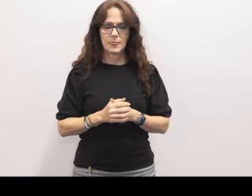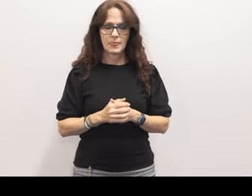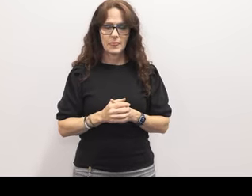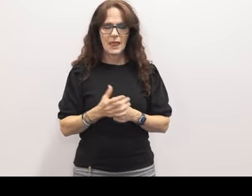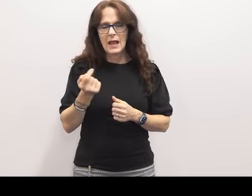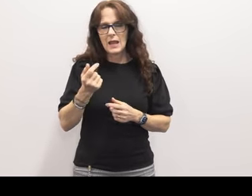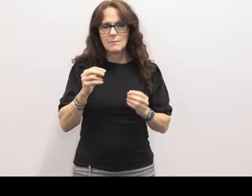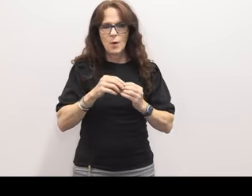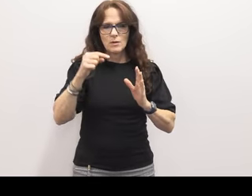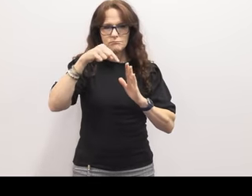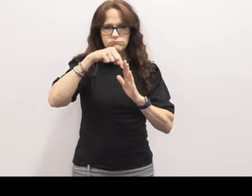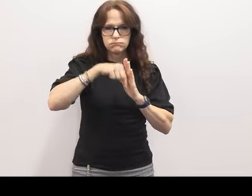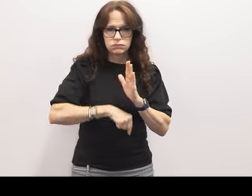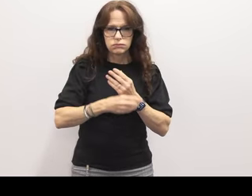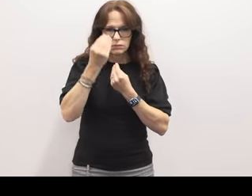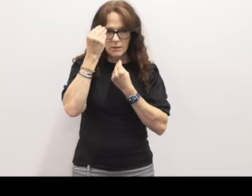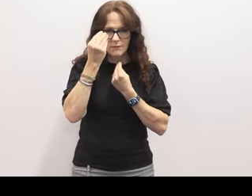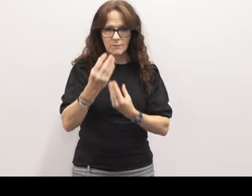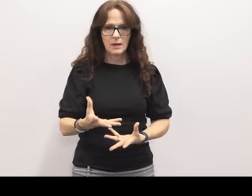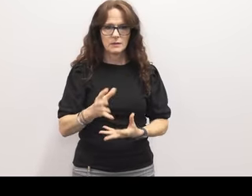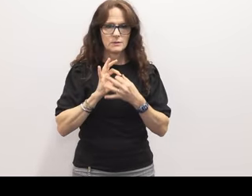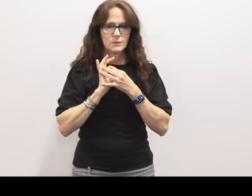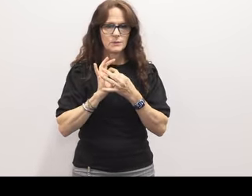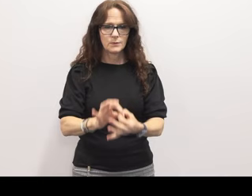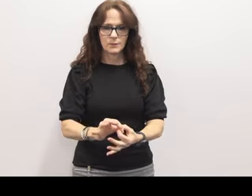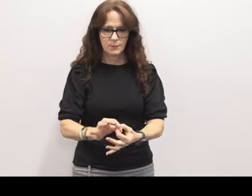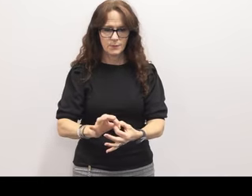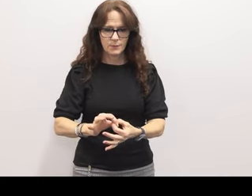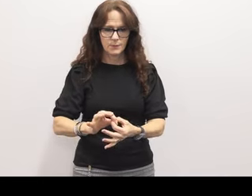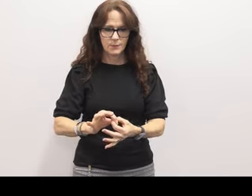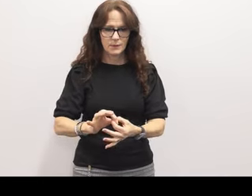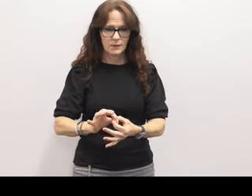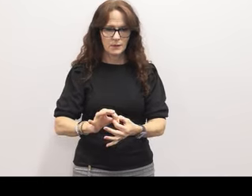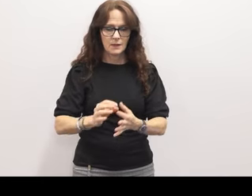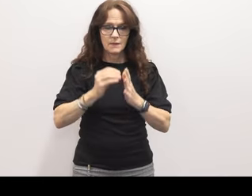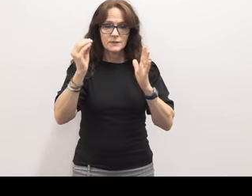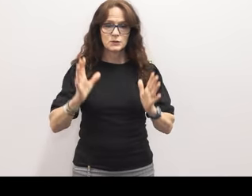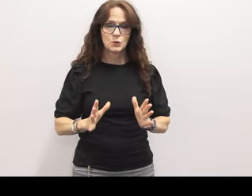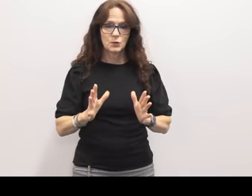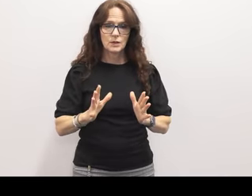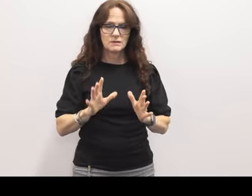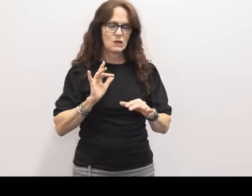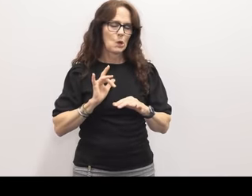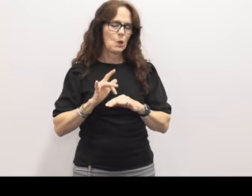more specific information around our students and those early indicators.